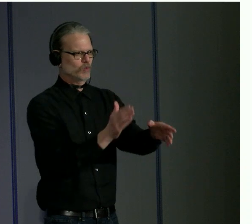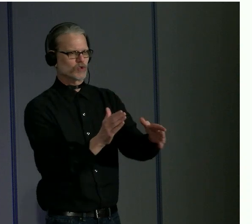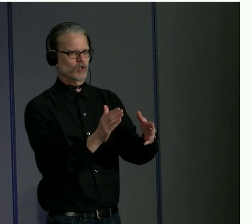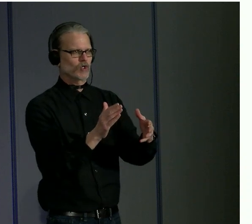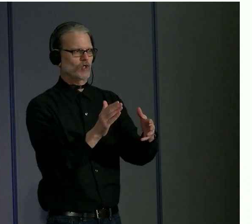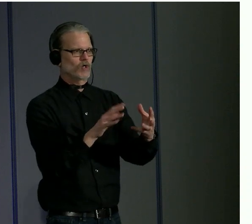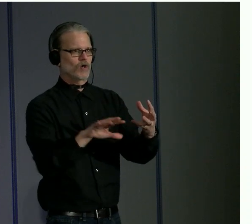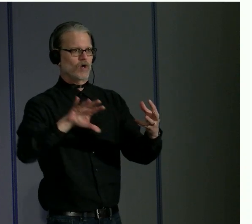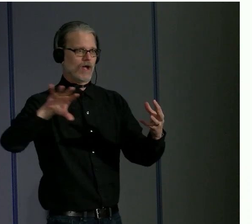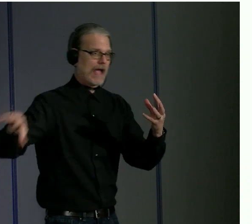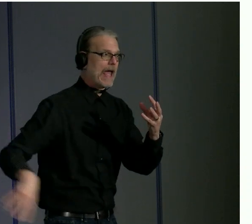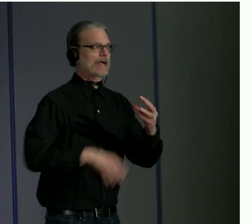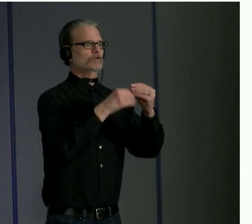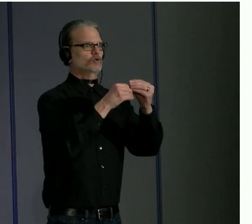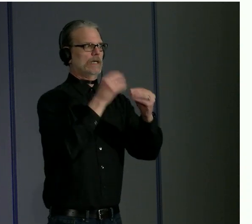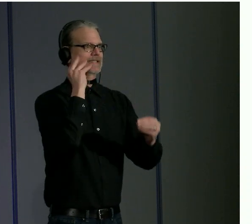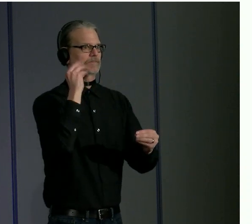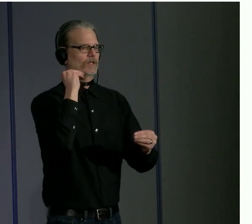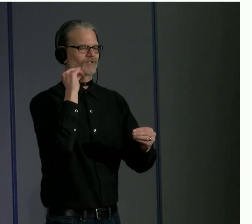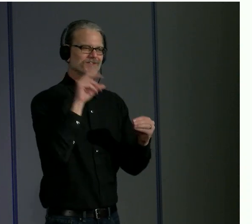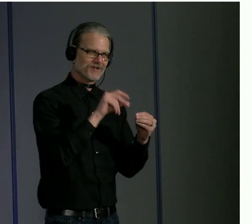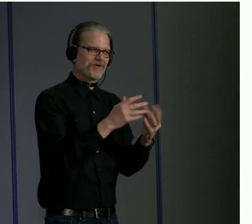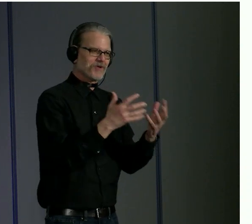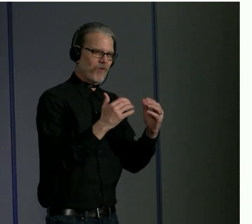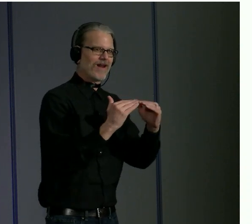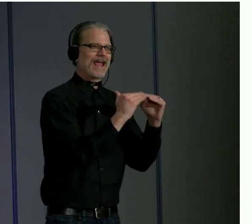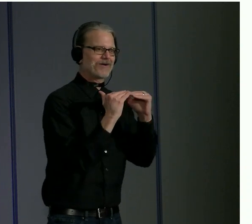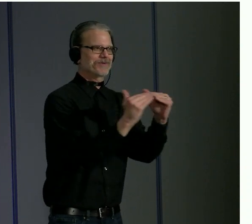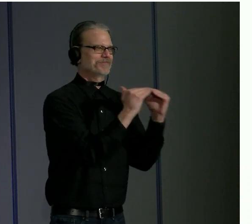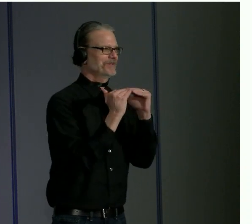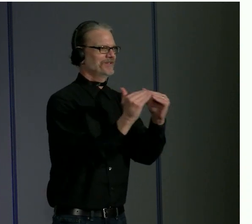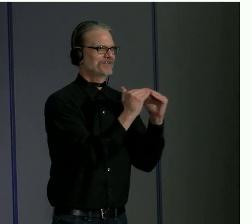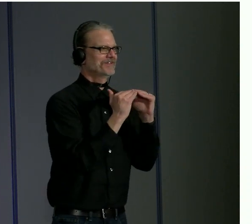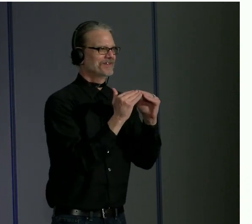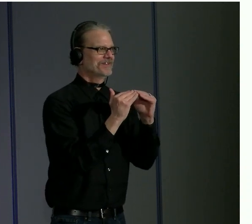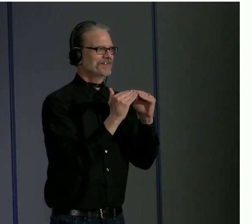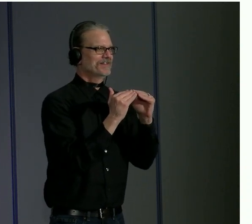to make it equitable because you can create a reverse bias. Or someone using a screen reader